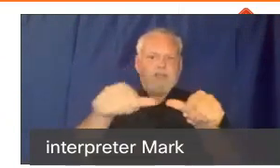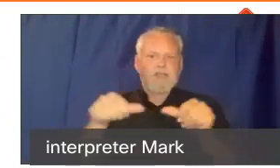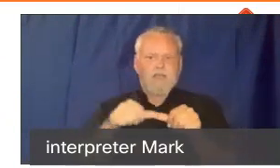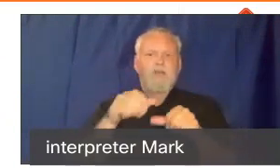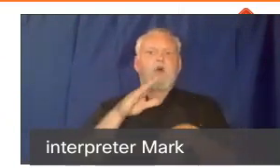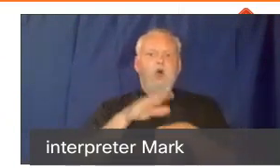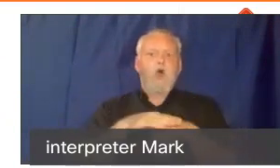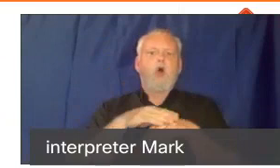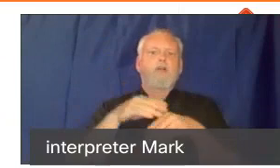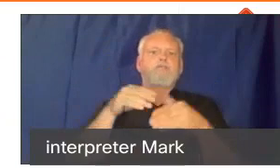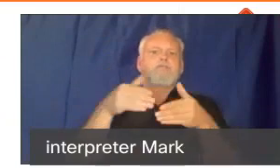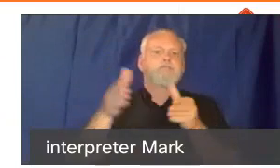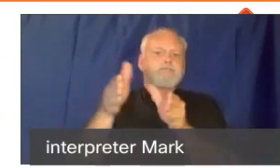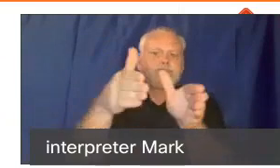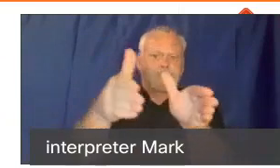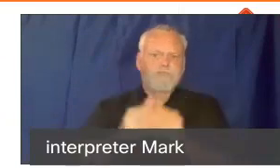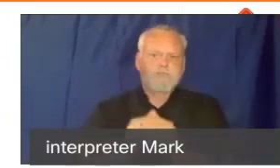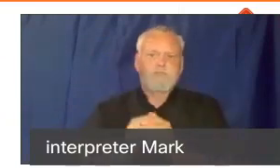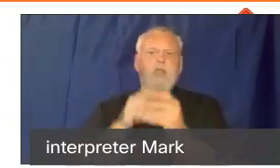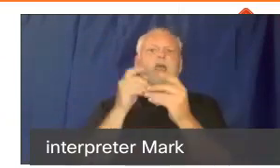And make some details along this presentation.